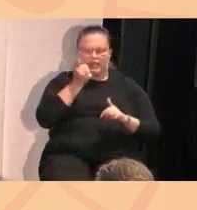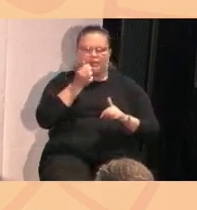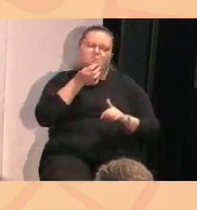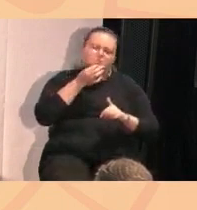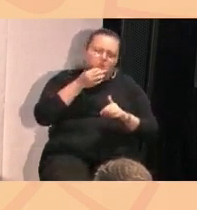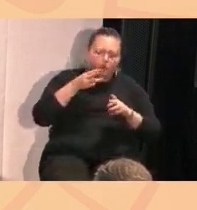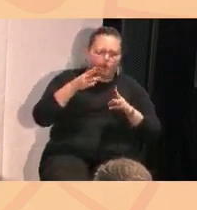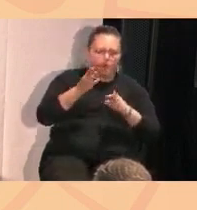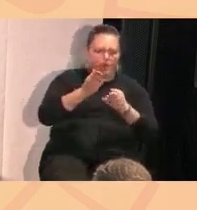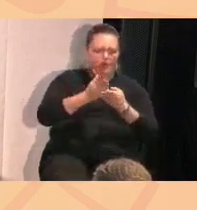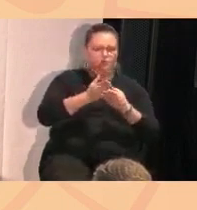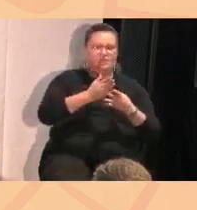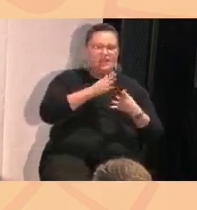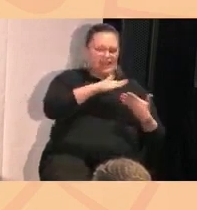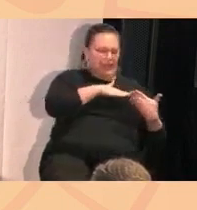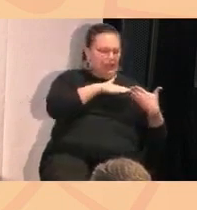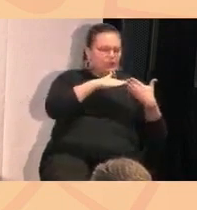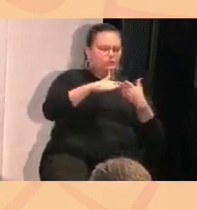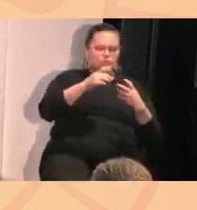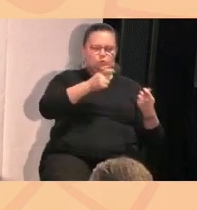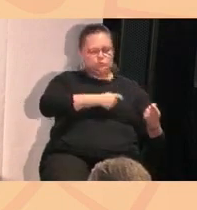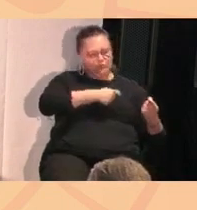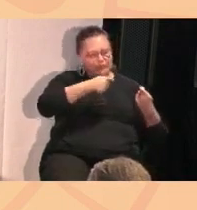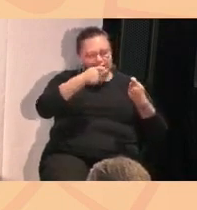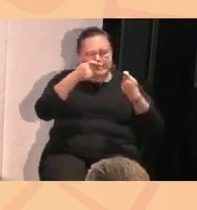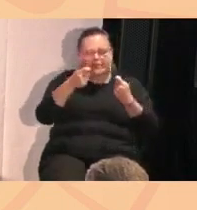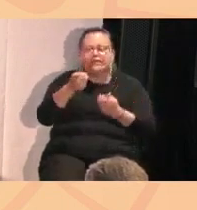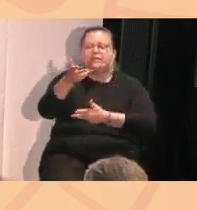and bring that discussion into play.